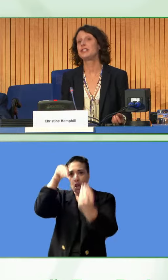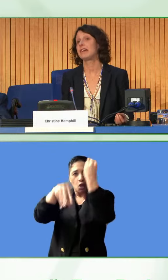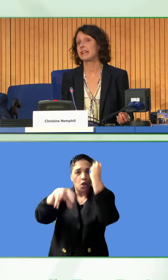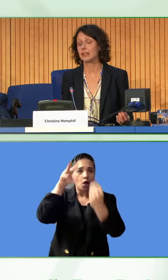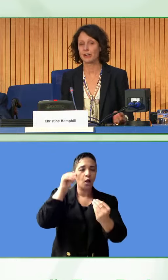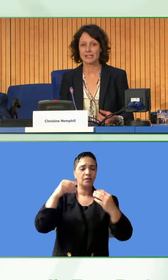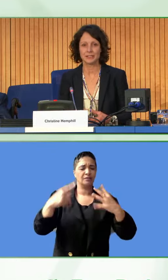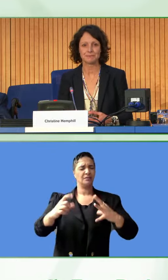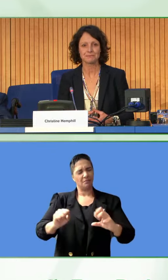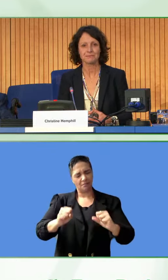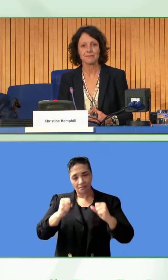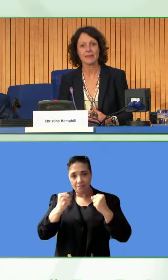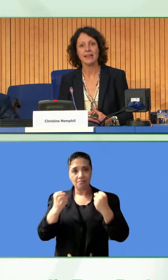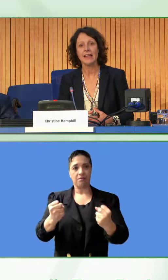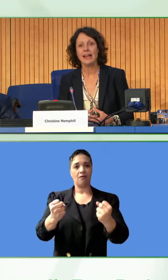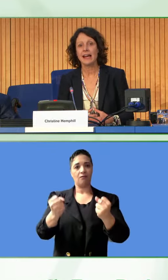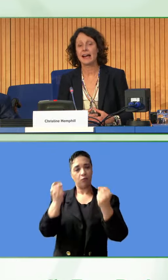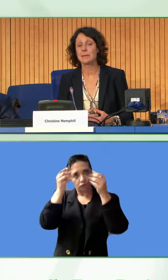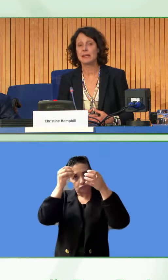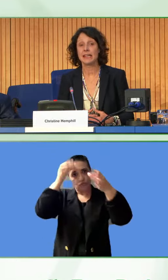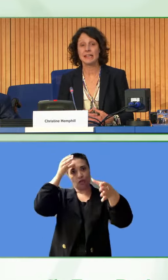sharing knowledge.